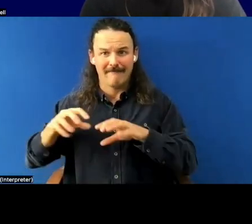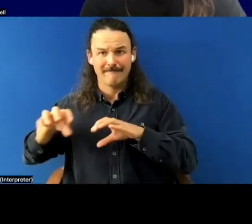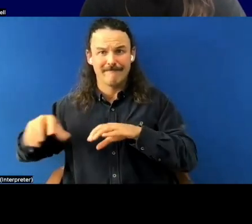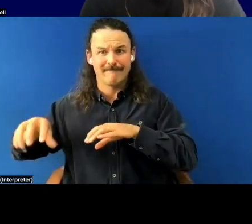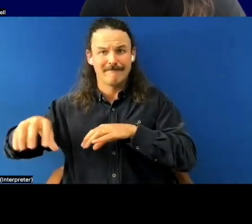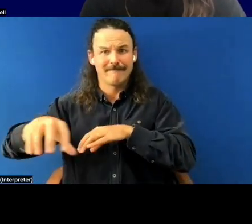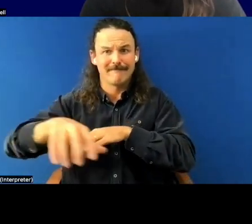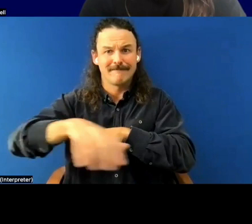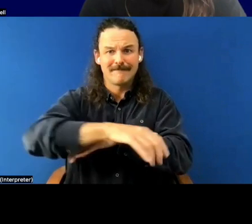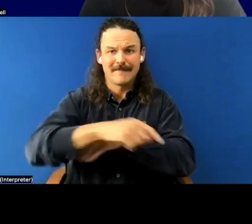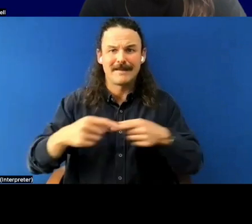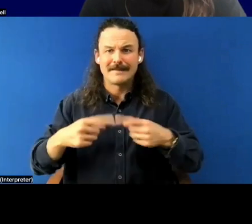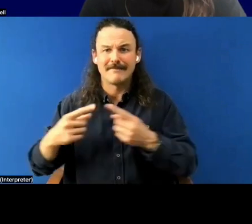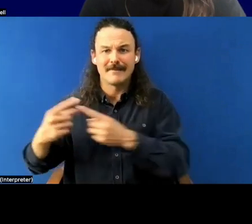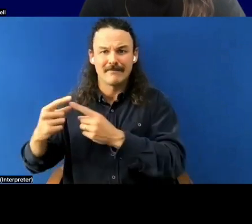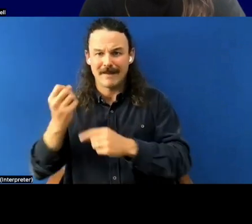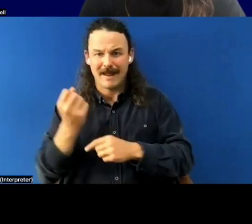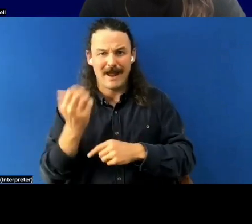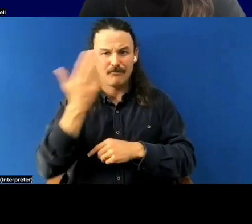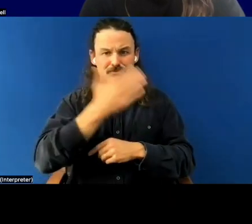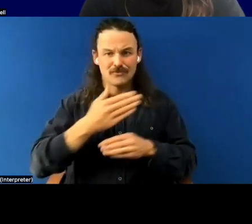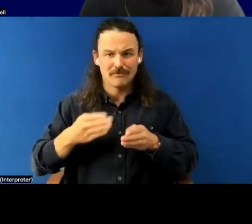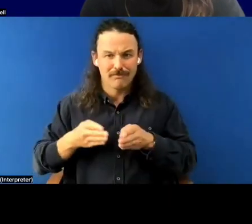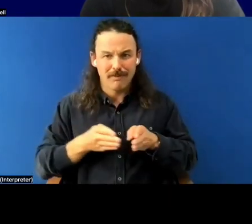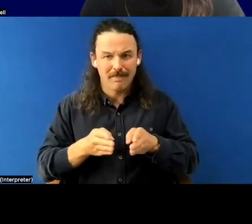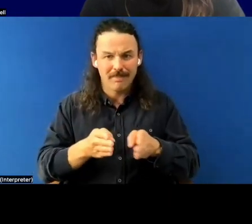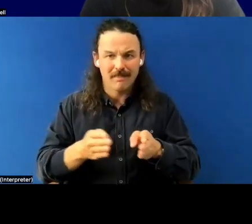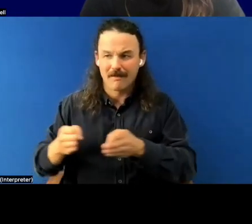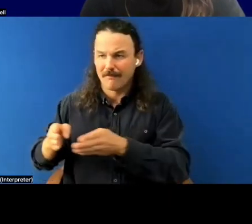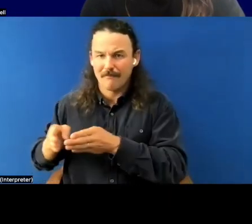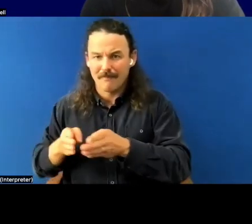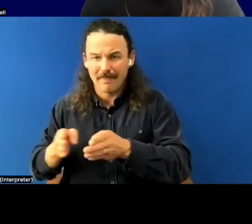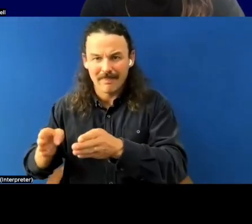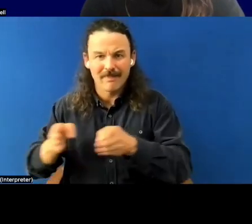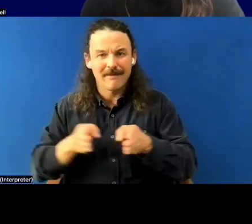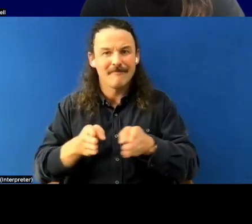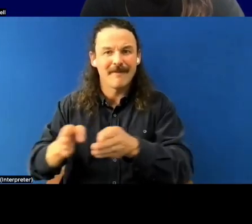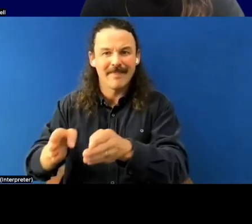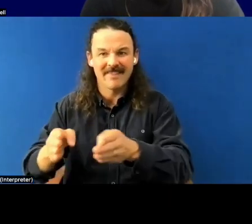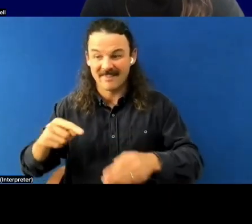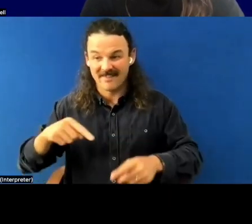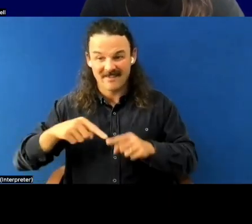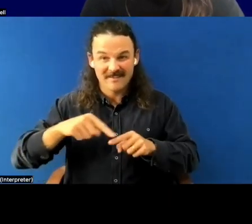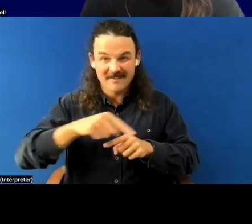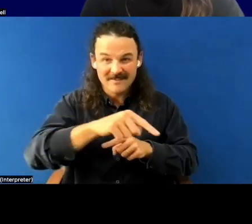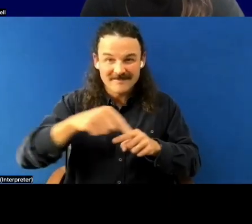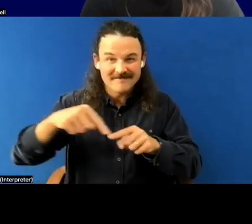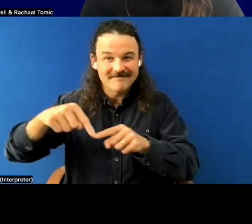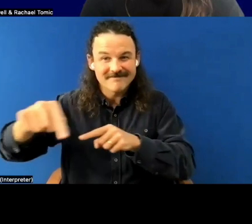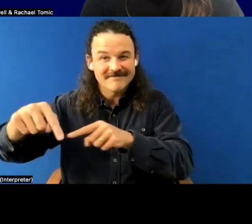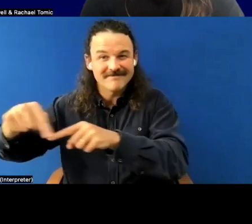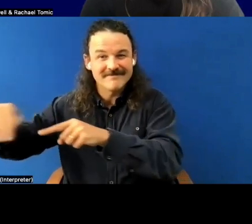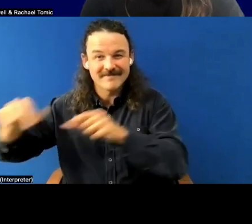These bidi connected major campsites and places where favourite foods and resources